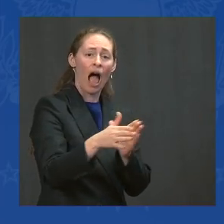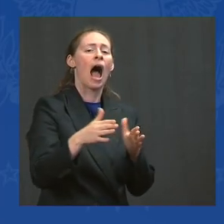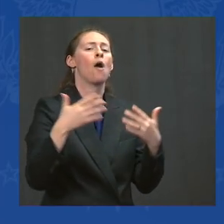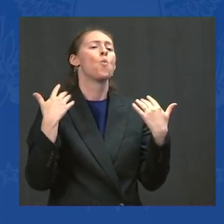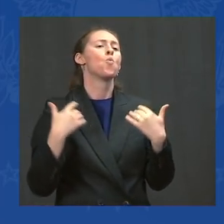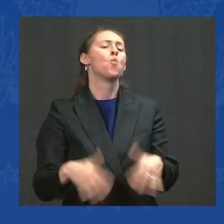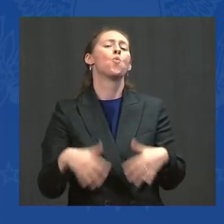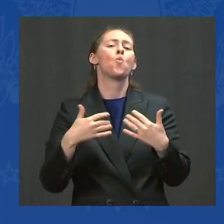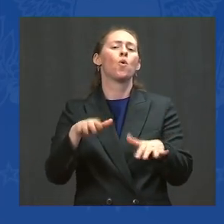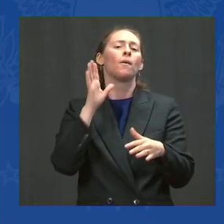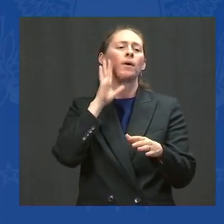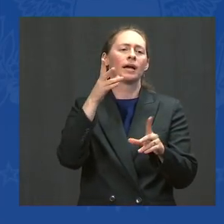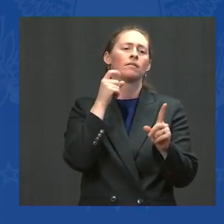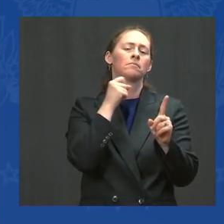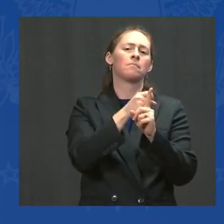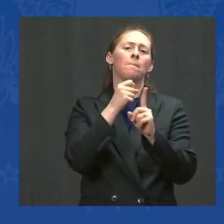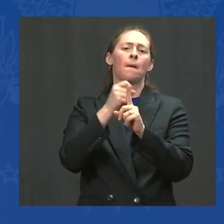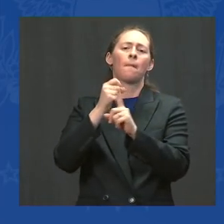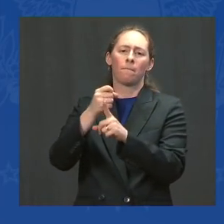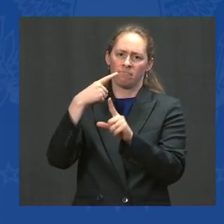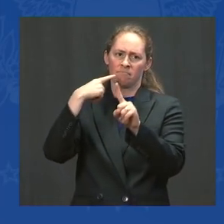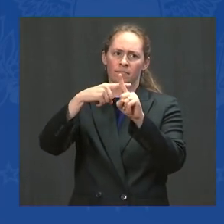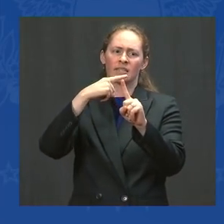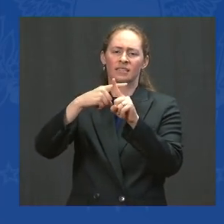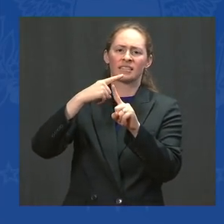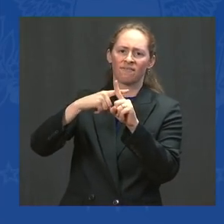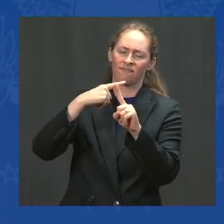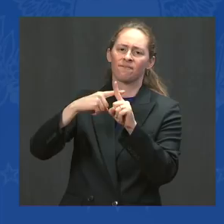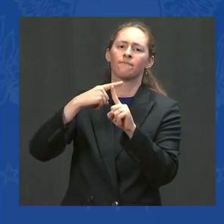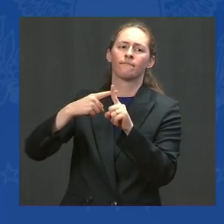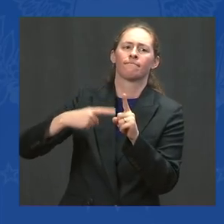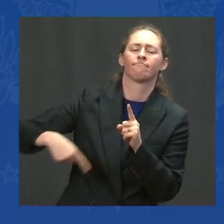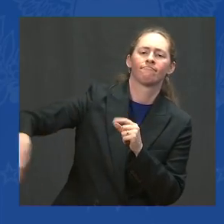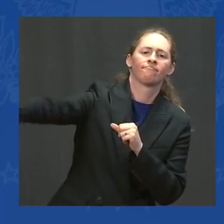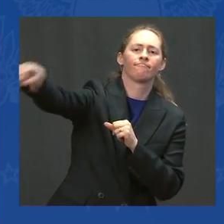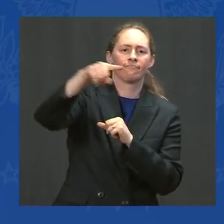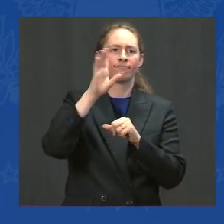that it will have an incredibly significant impact on GDP and jobs --